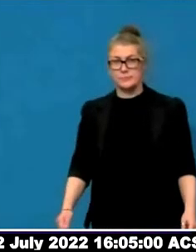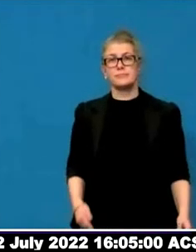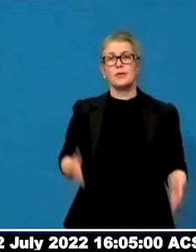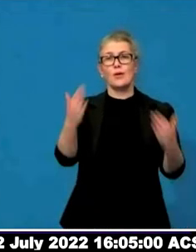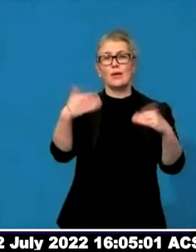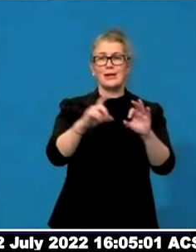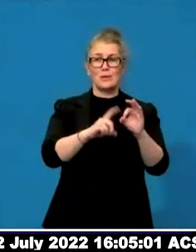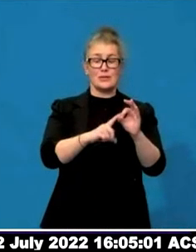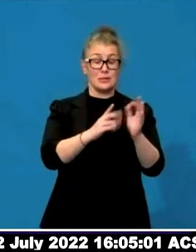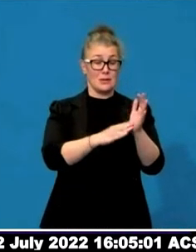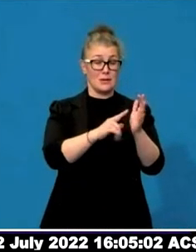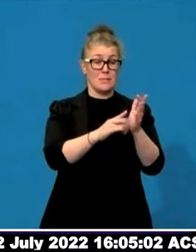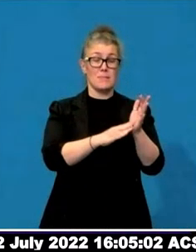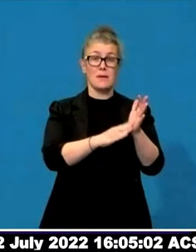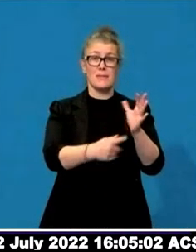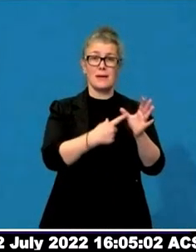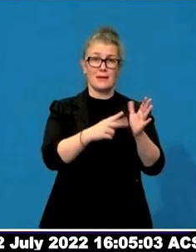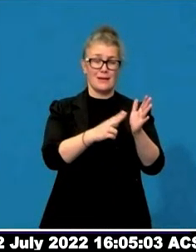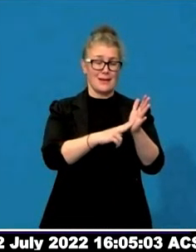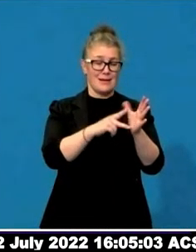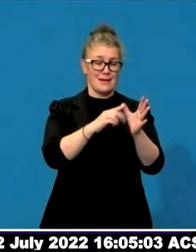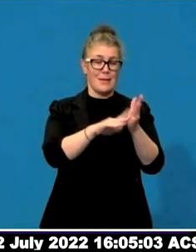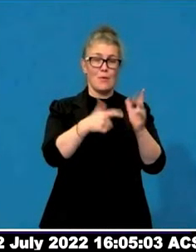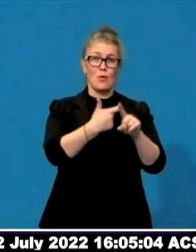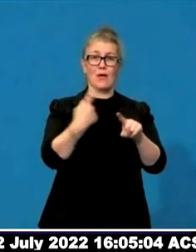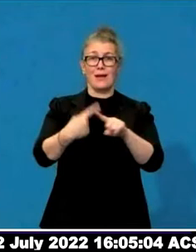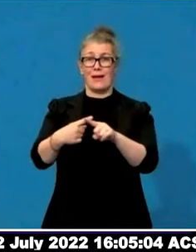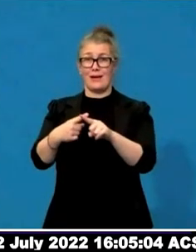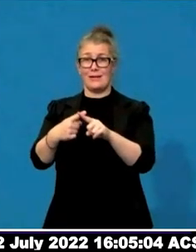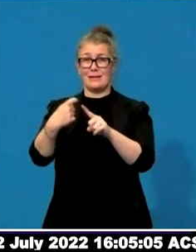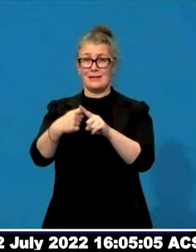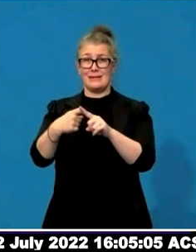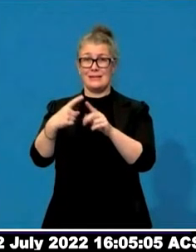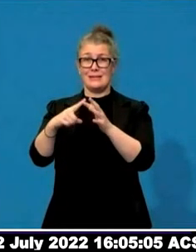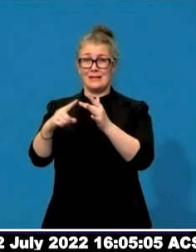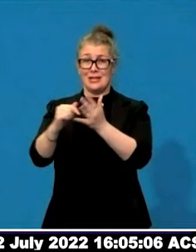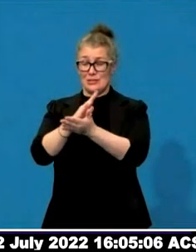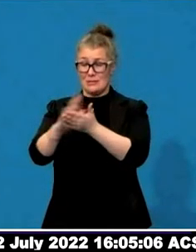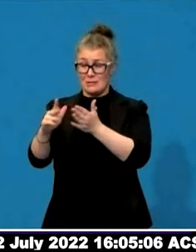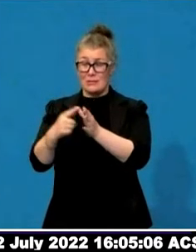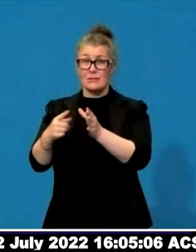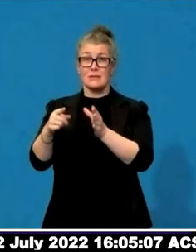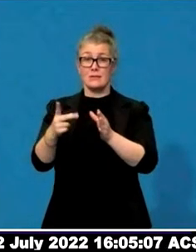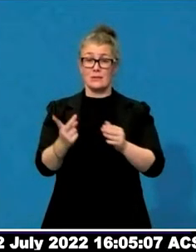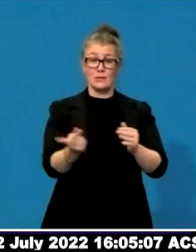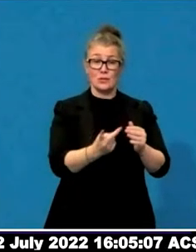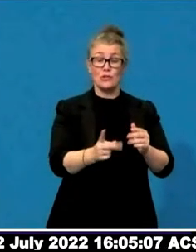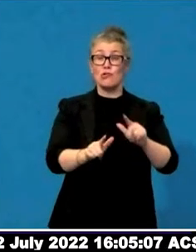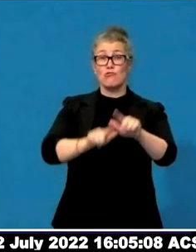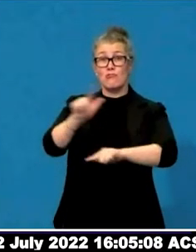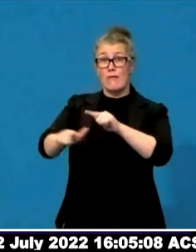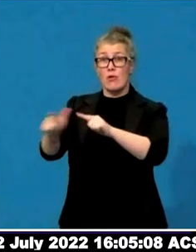ended up travelling to Townsville, where the hospital had transported Boyzie